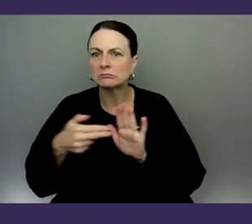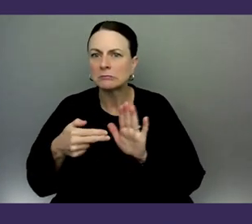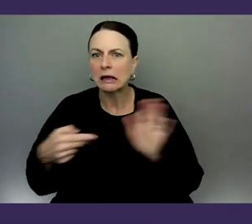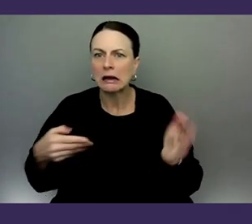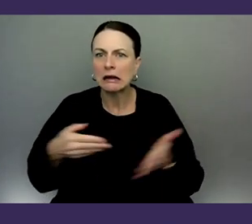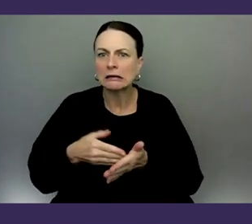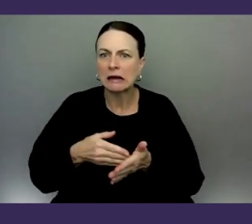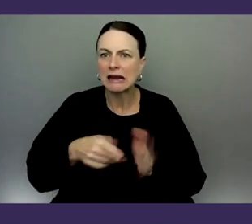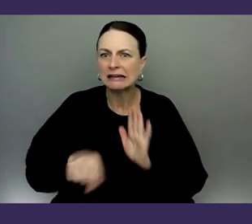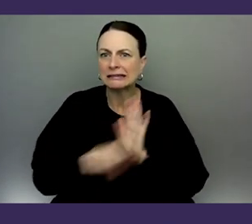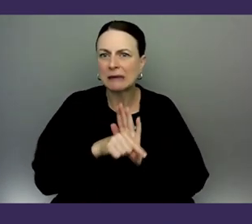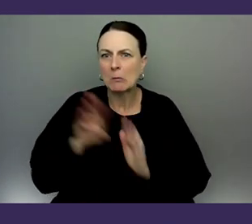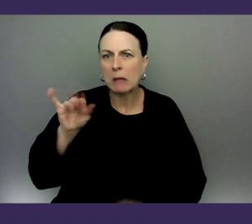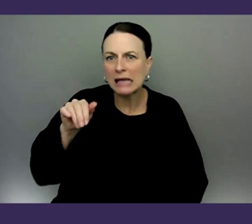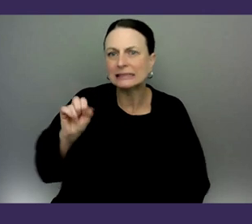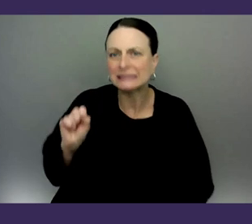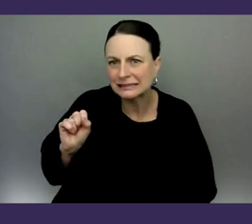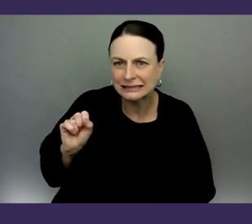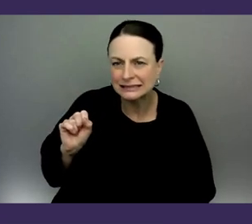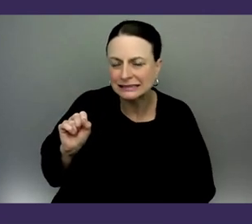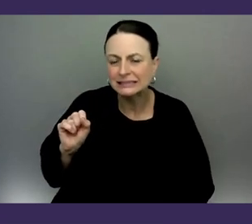I would gander to say that there is a societal trend